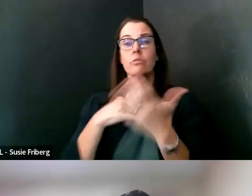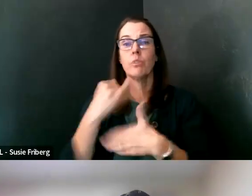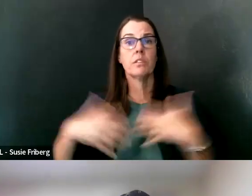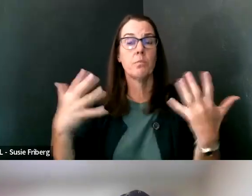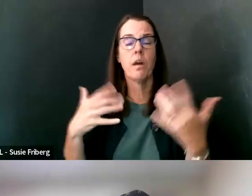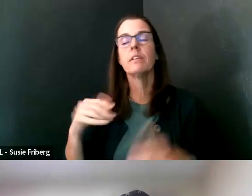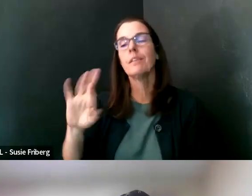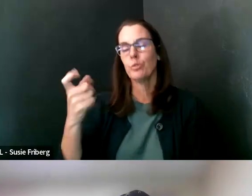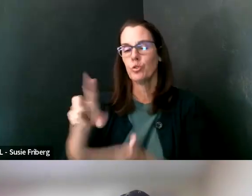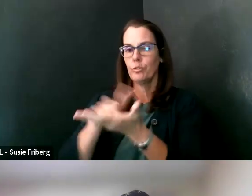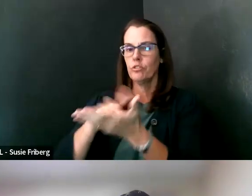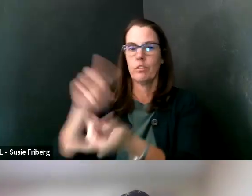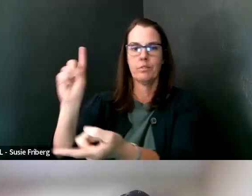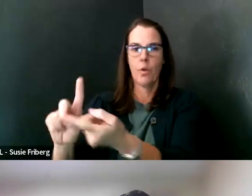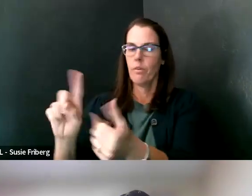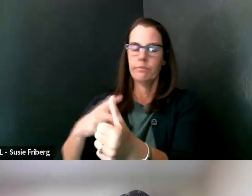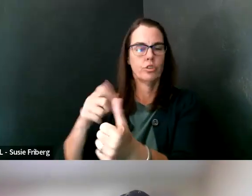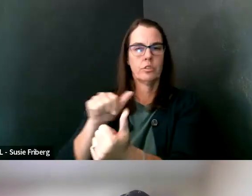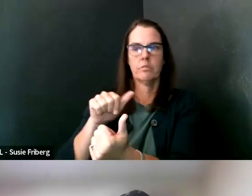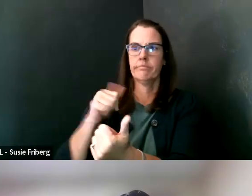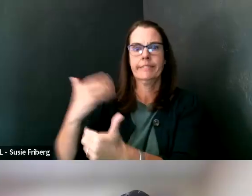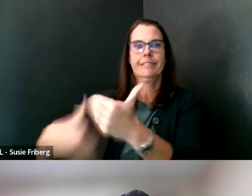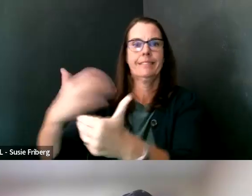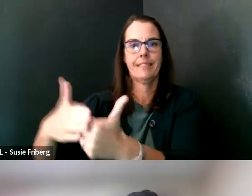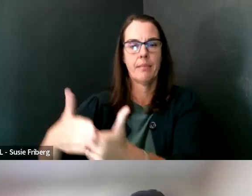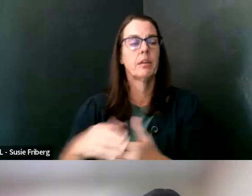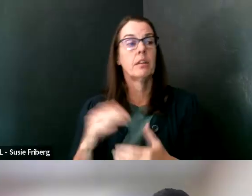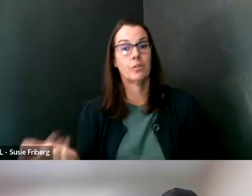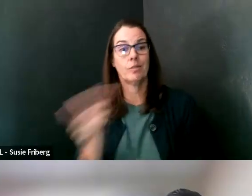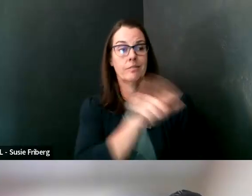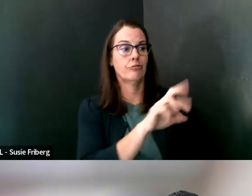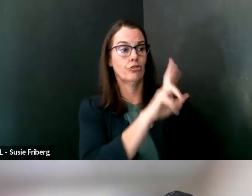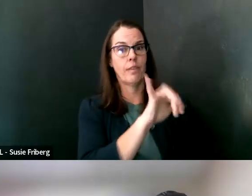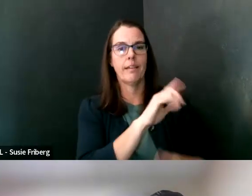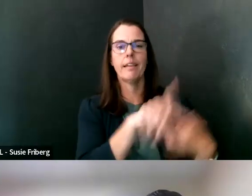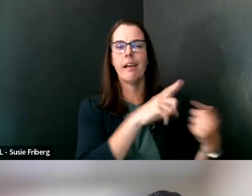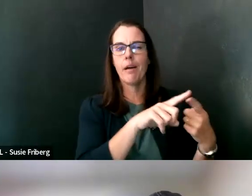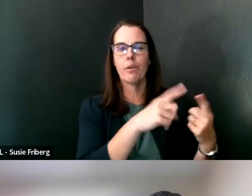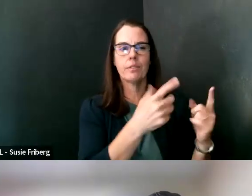of prescription drugs. Um so I'll turn it over to Remy so she can say more about the letter. Um,